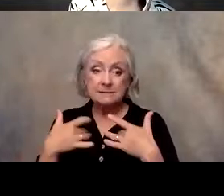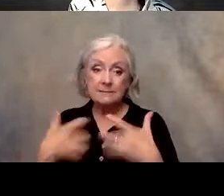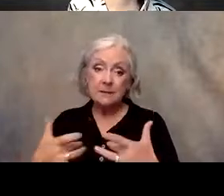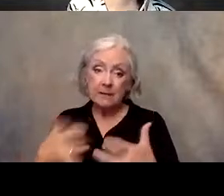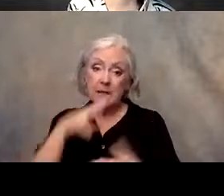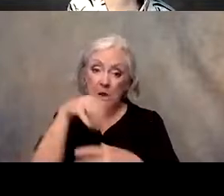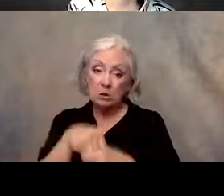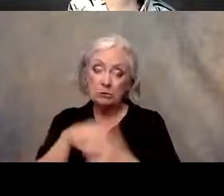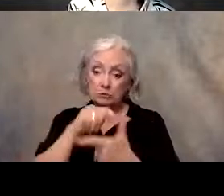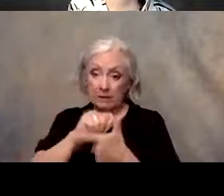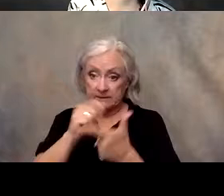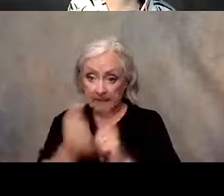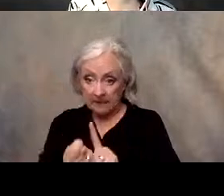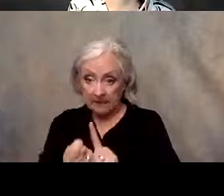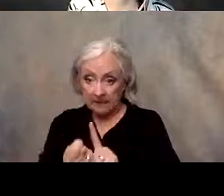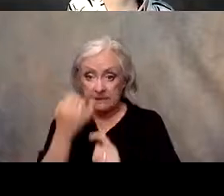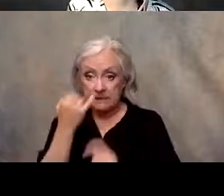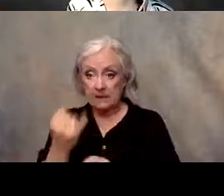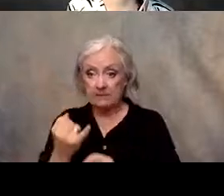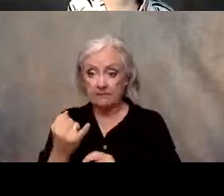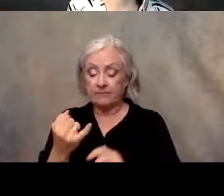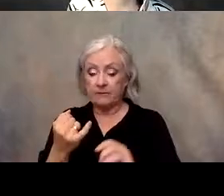if the voiceover is into a language other than English,